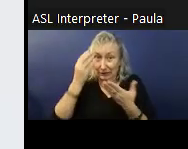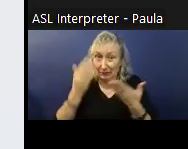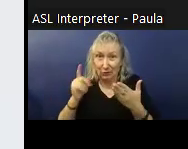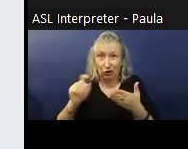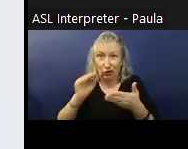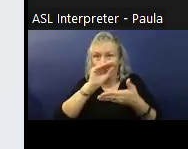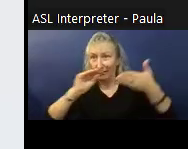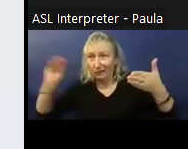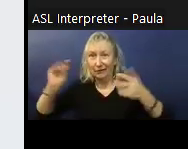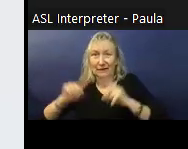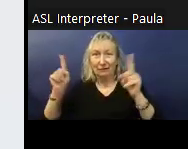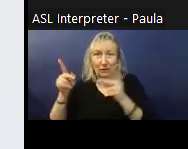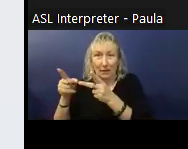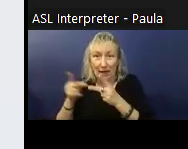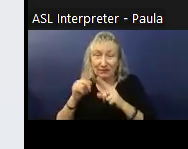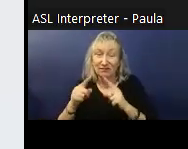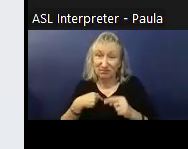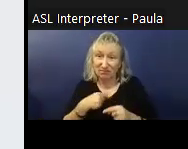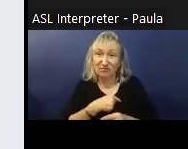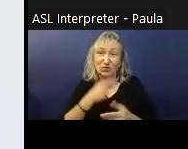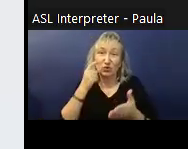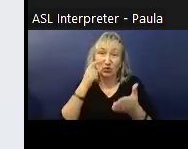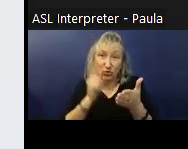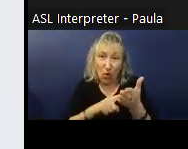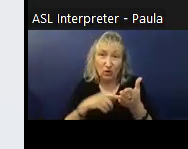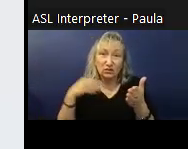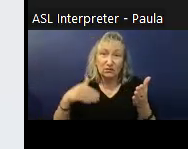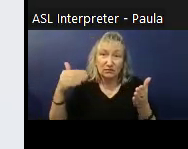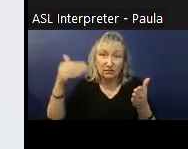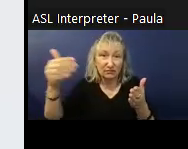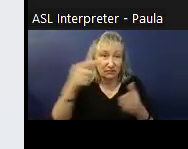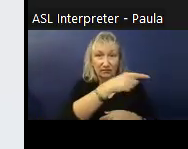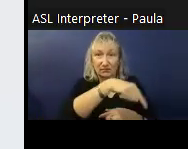But it is a problem that we see at the union where workers don't know that they